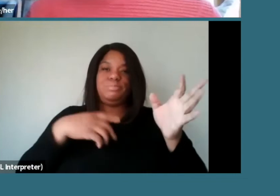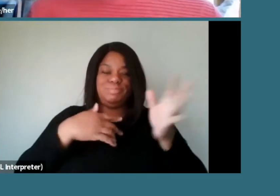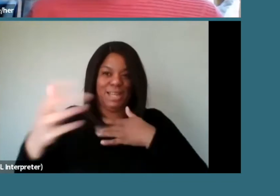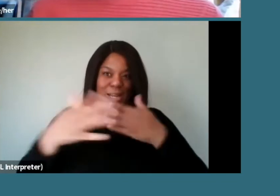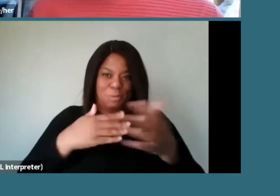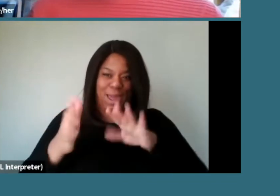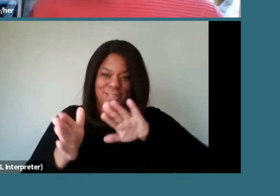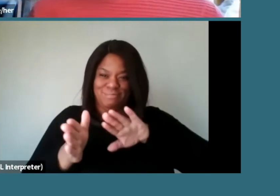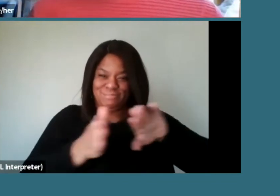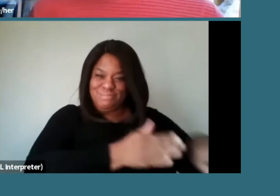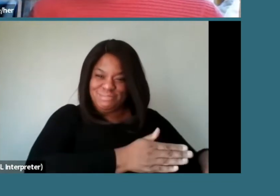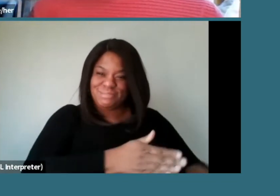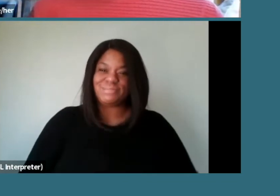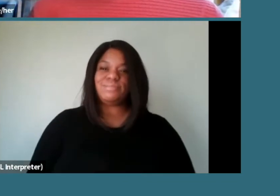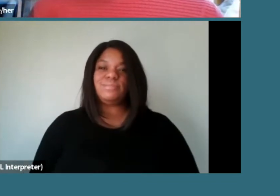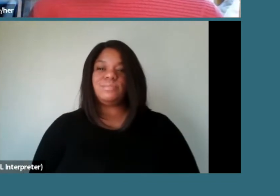This is a question specifically about PowerPoint.